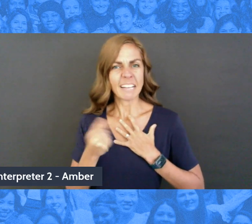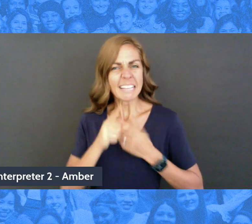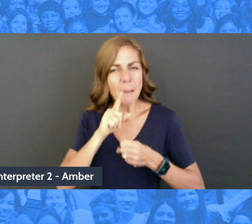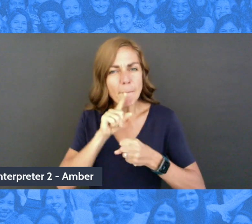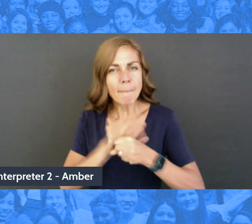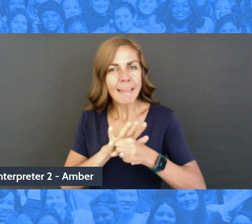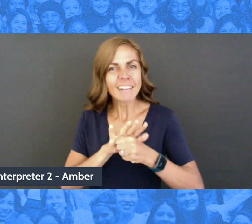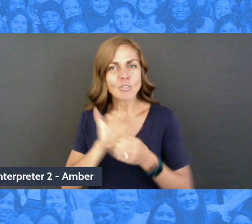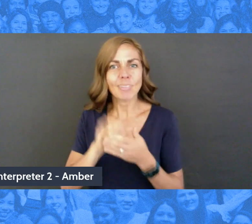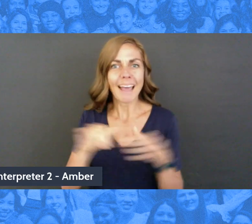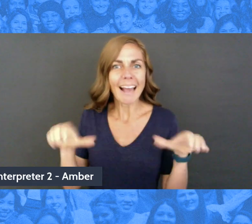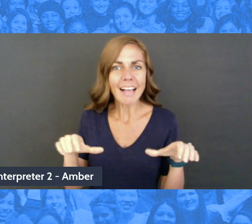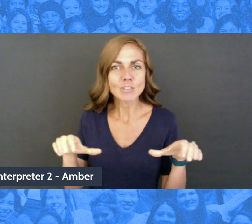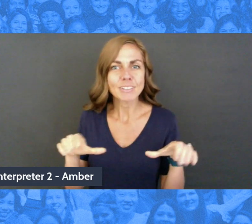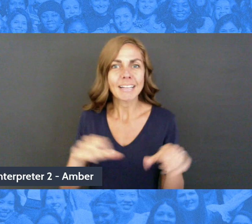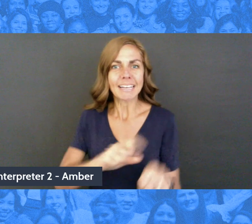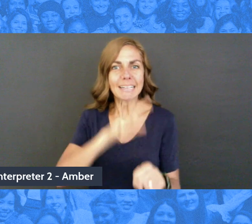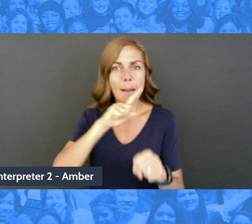Make a commitment to that vision.